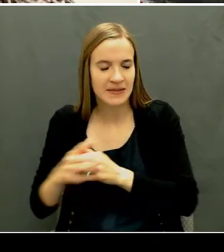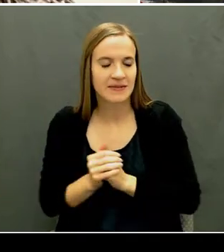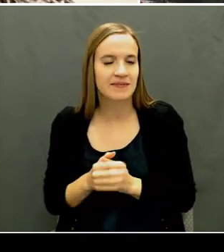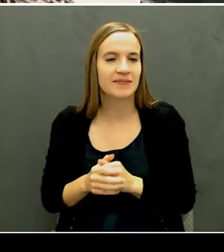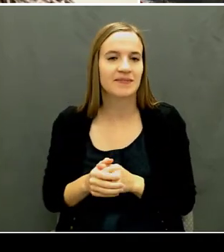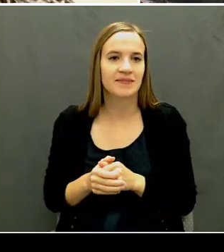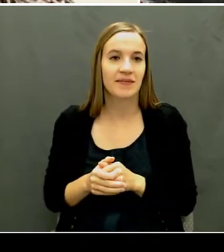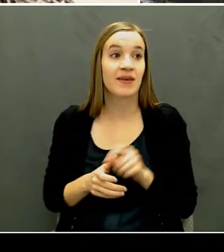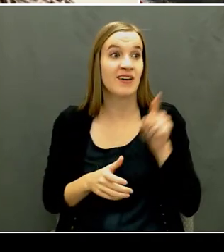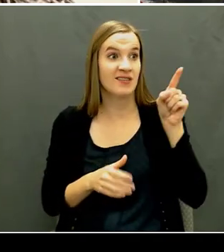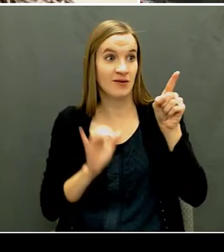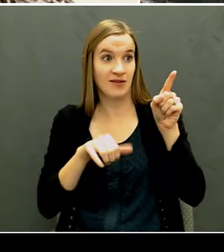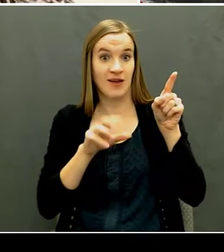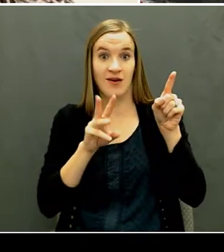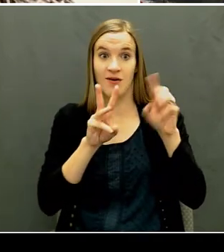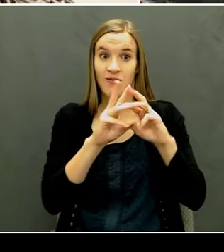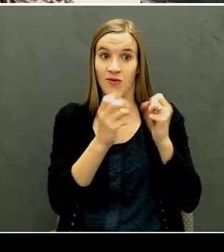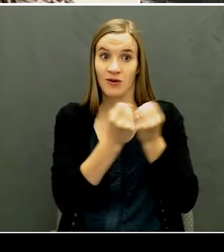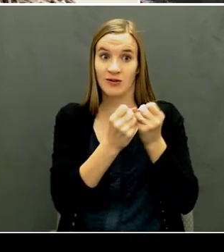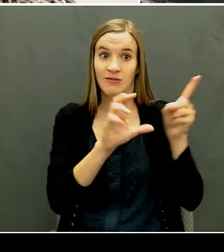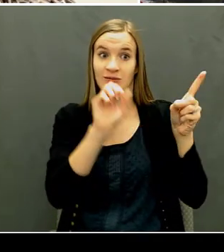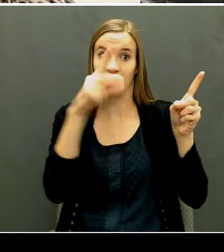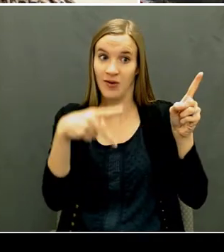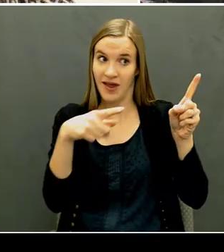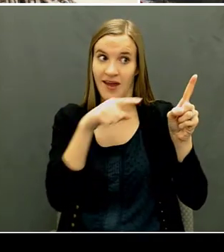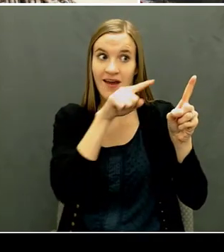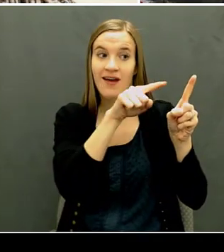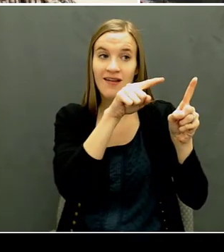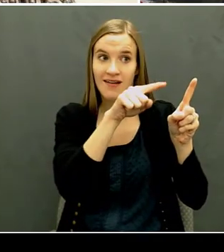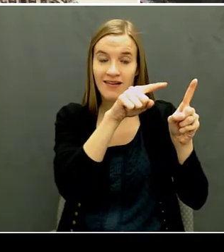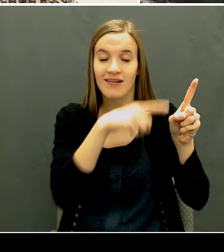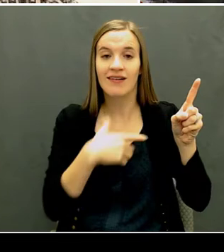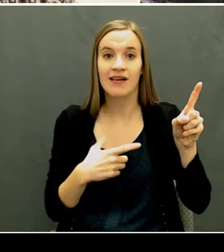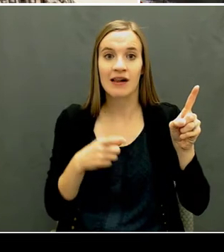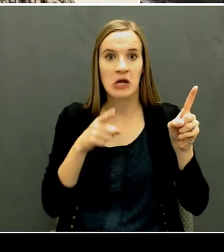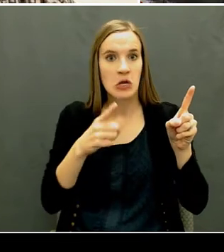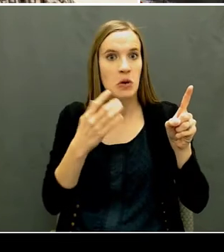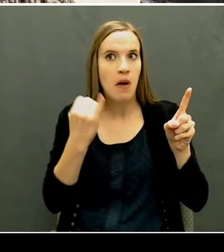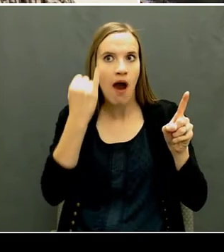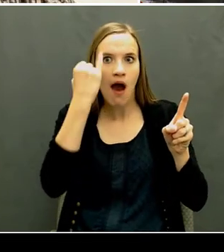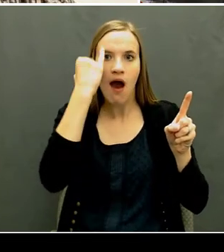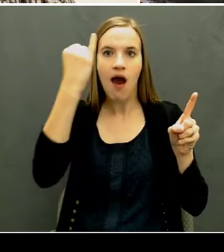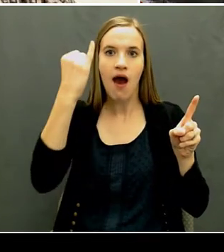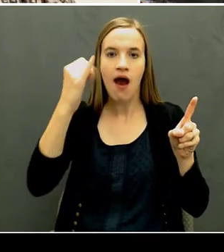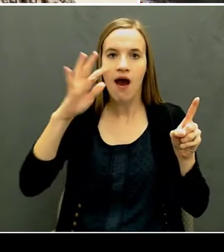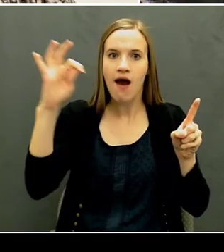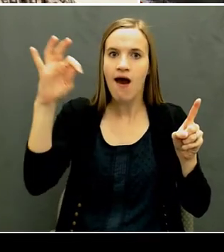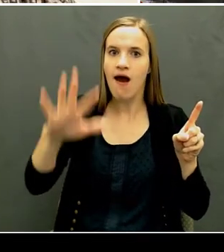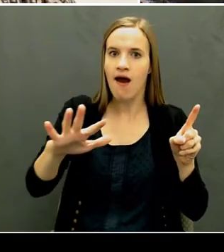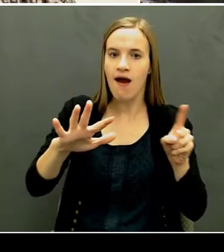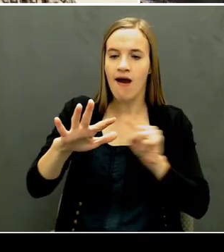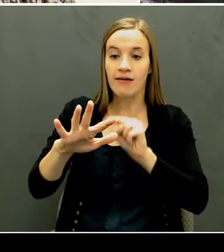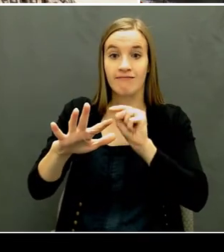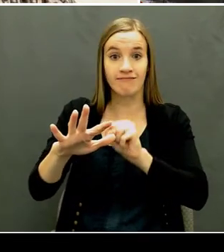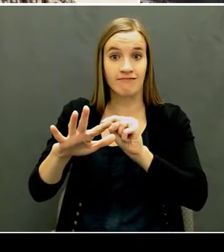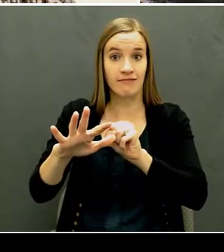conference, you came up with an idea. And then that I think, ultimately led to the spirit of the